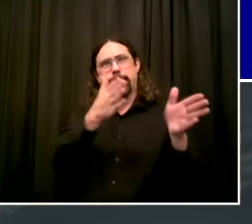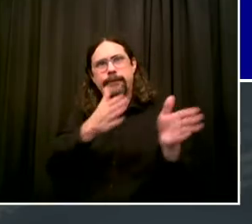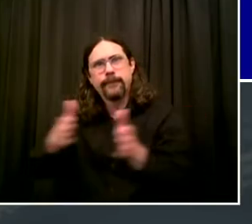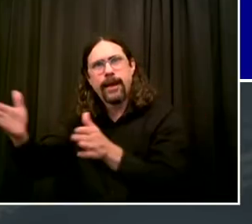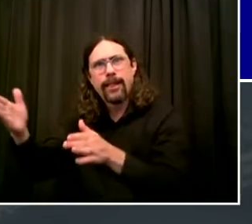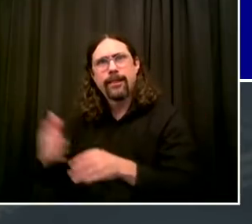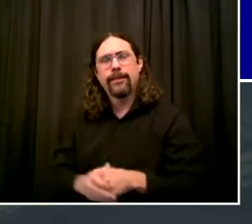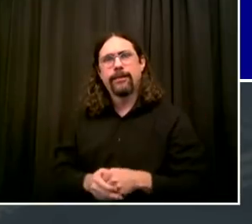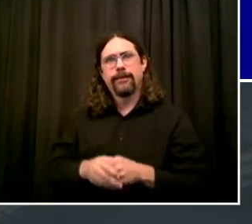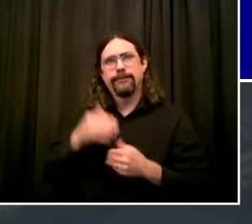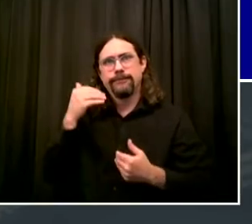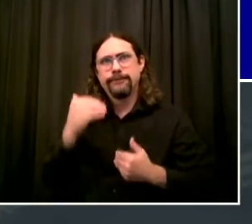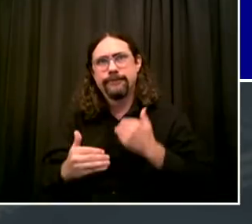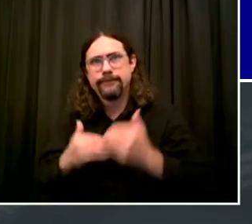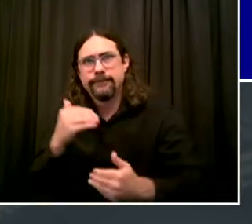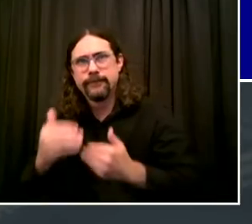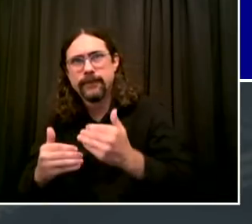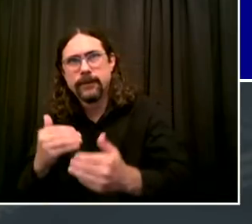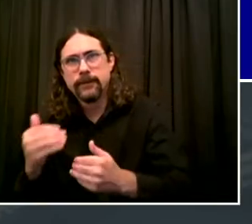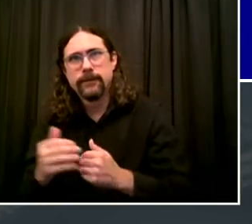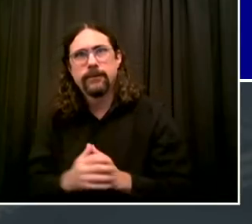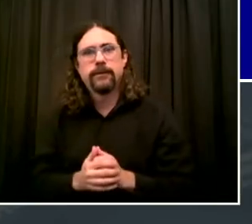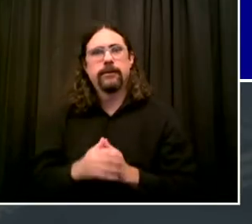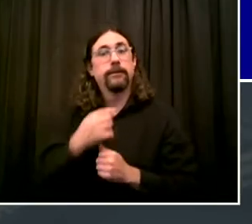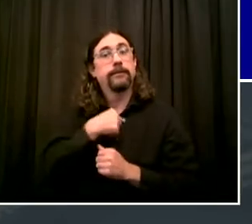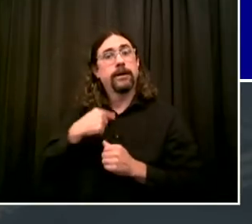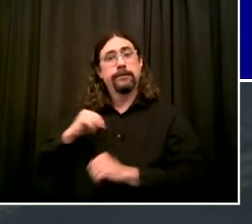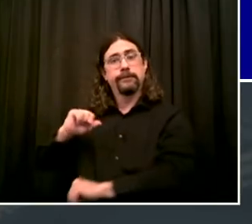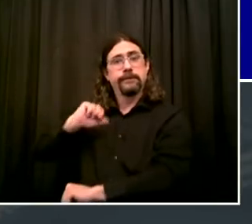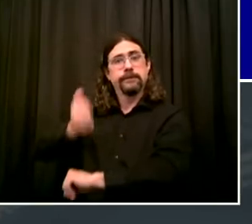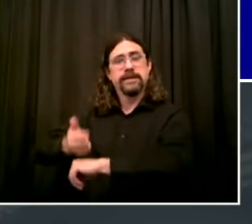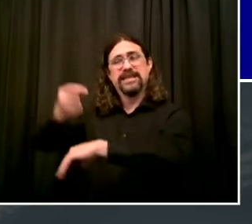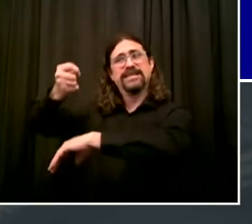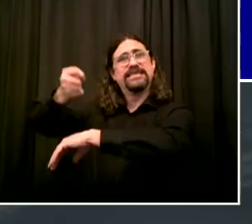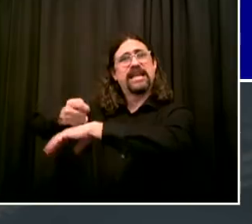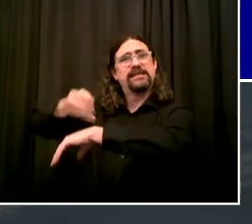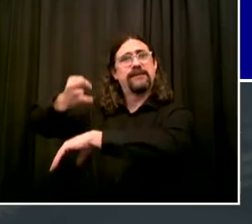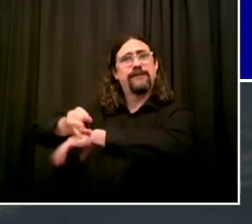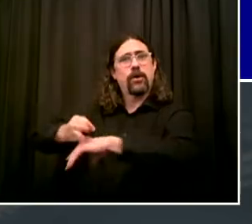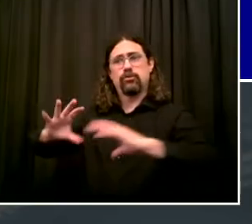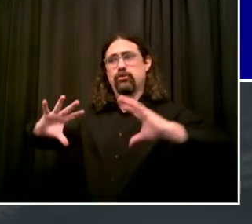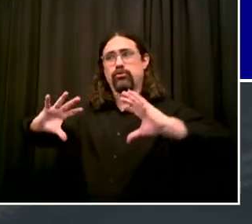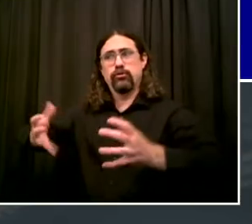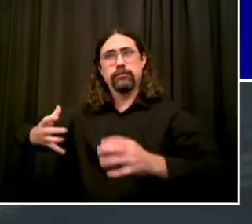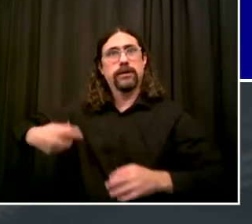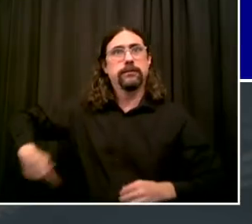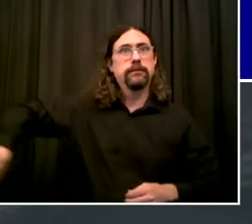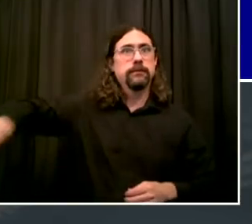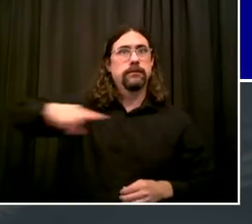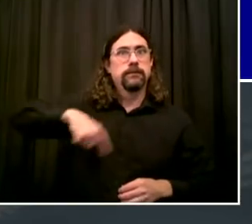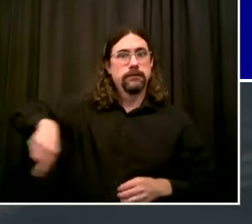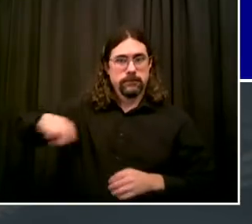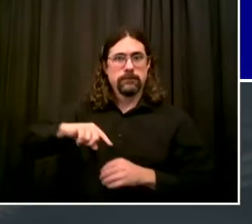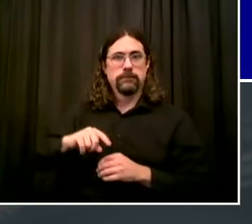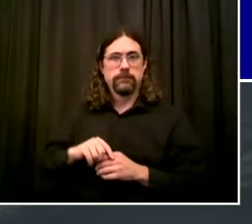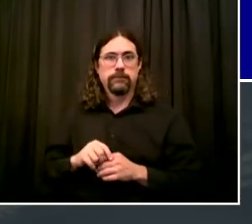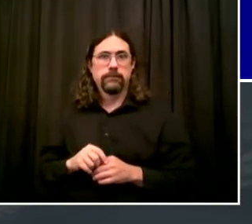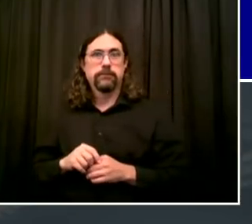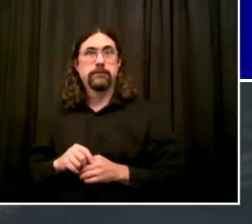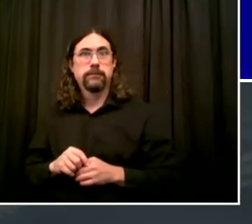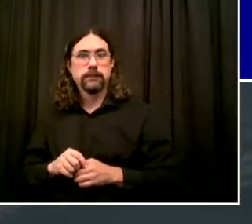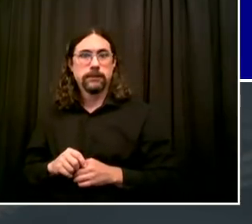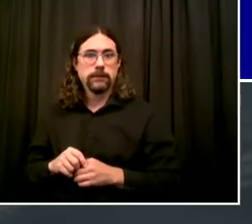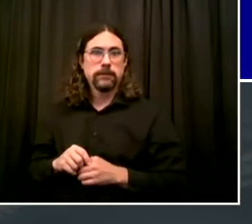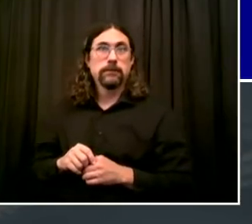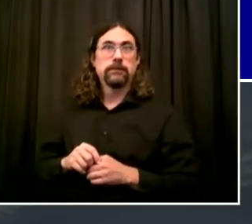TO STOP SOLITARY CONFINEMENT